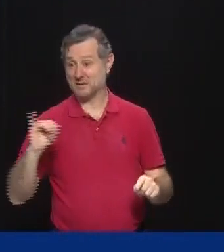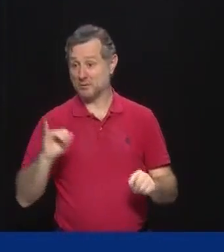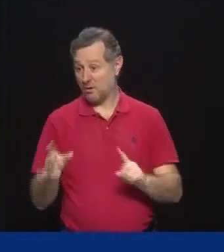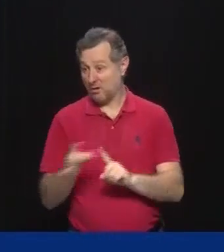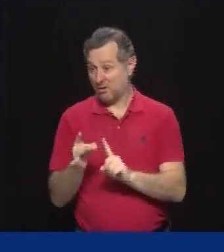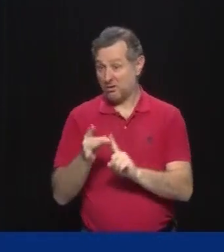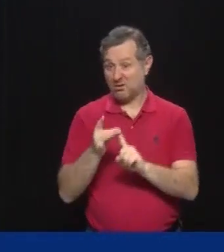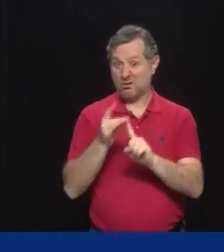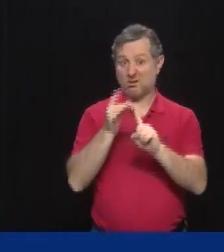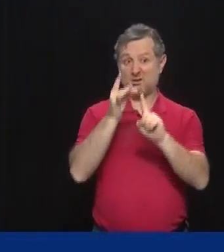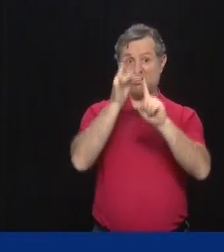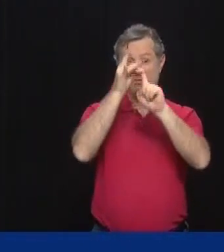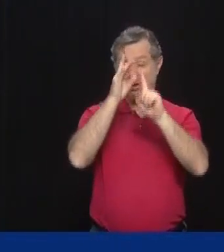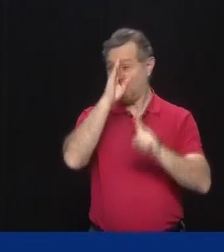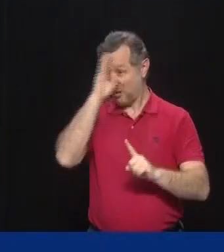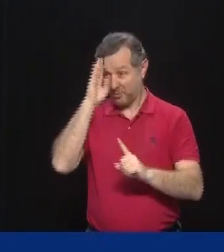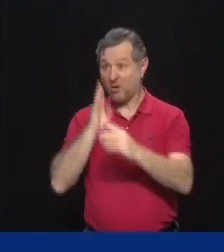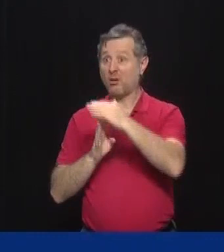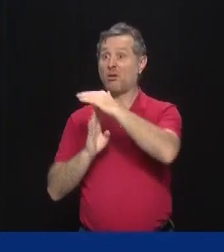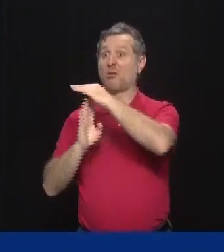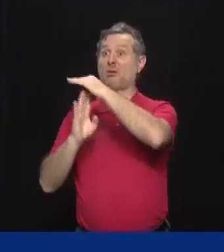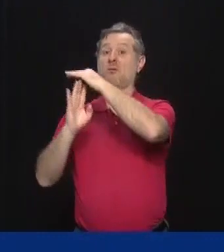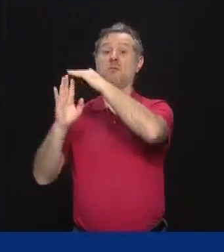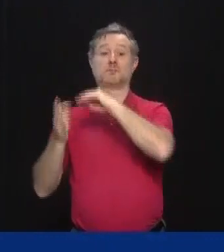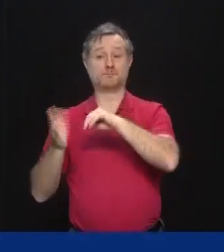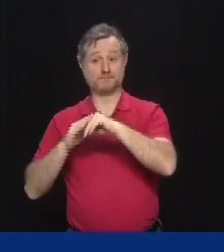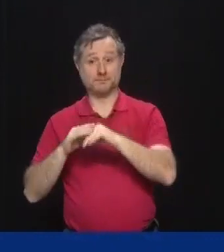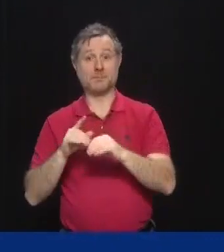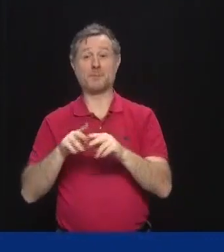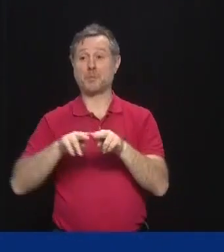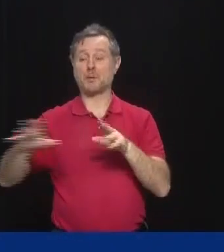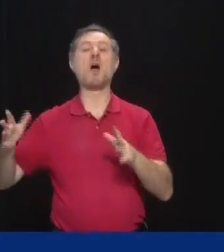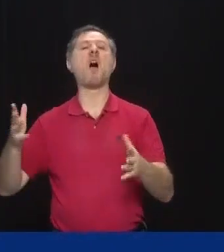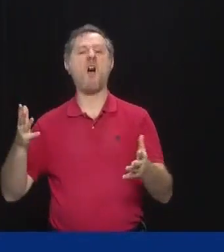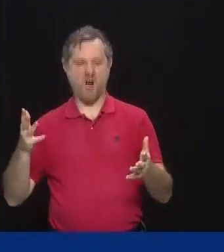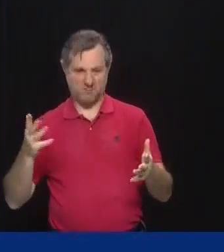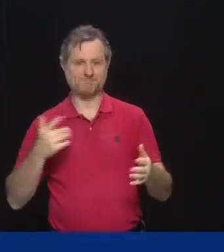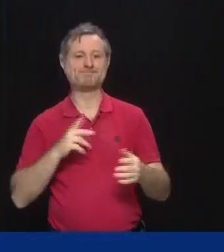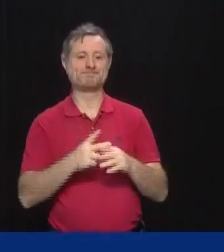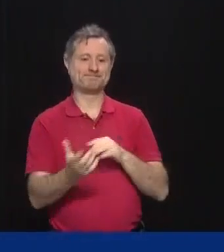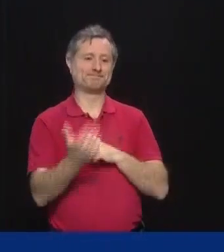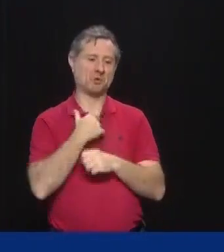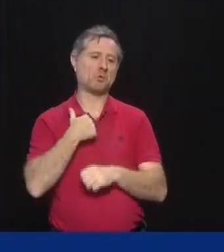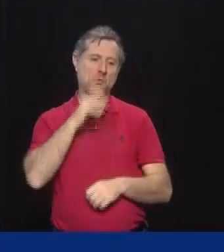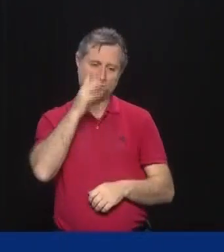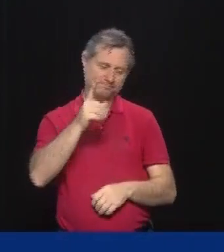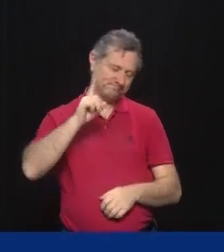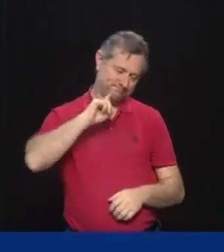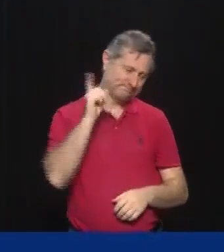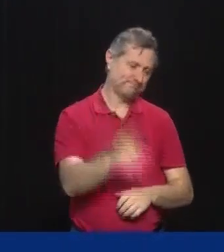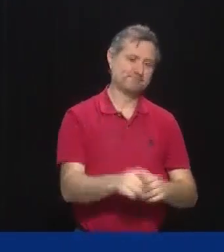NUMBERS GOING UP -- THIS IS WHAT WE'RE MONITORING CLOSELY. IF I SEE INFECTION RATES GOING